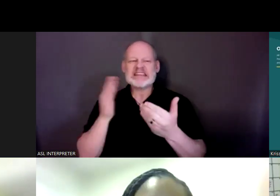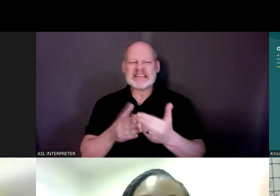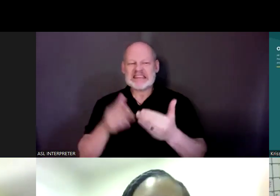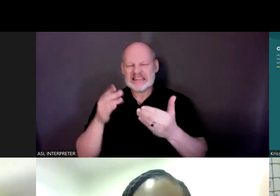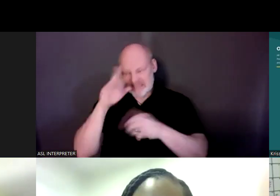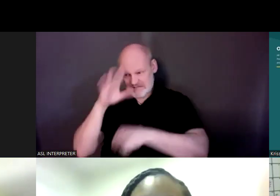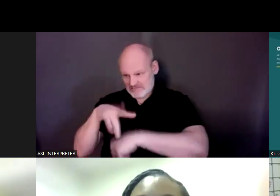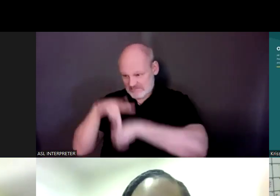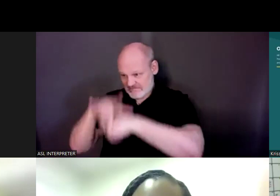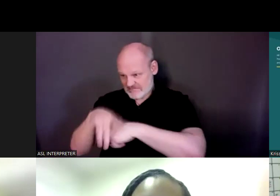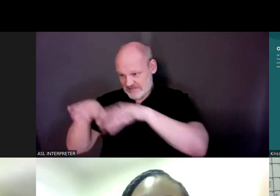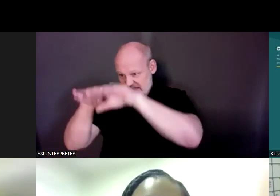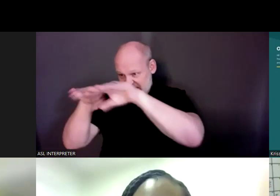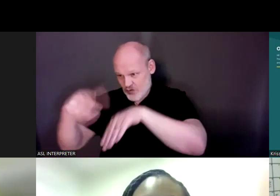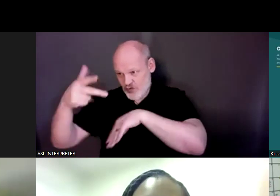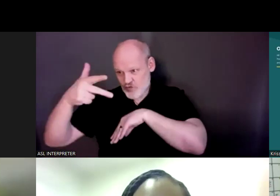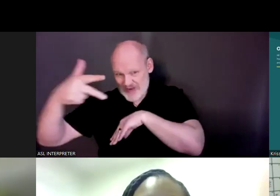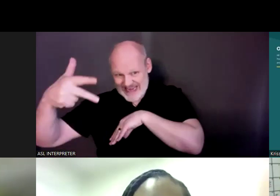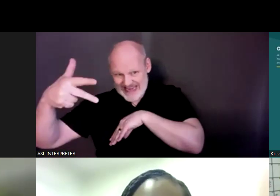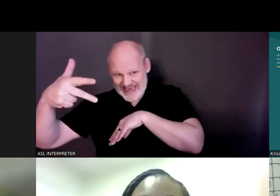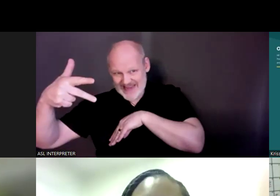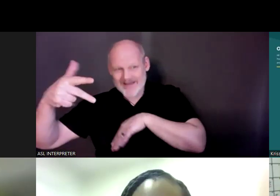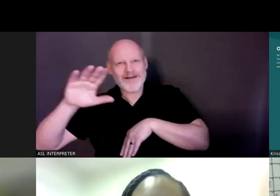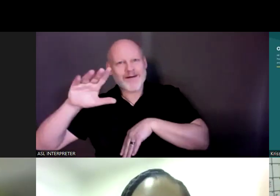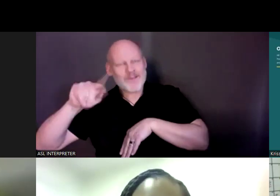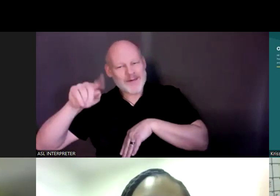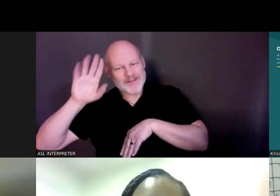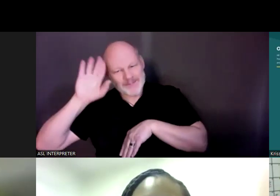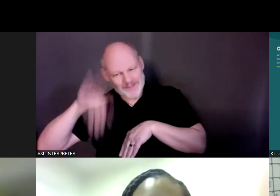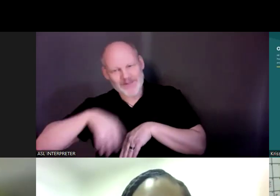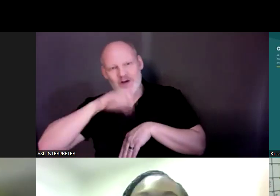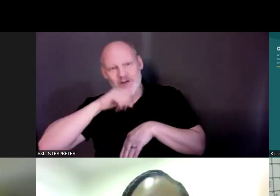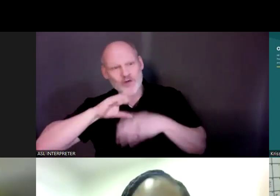three um but you know there's the story about uh working up River you know things